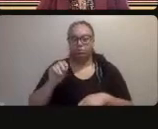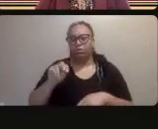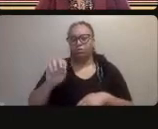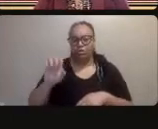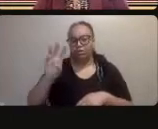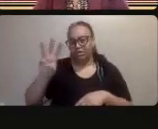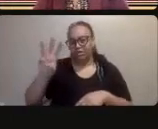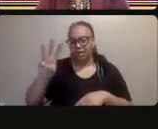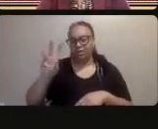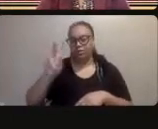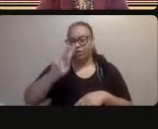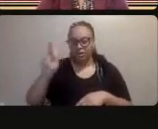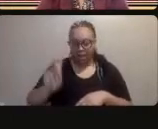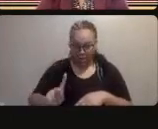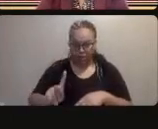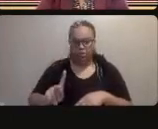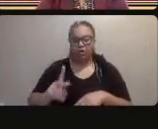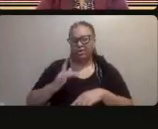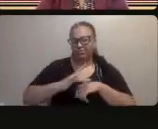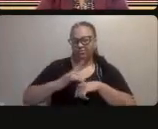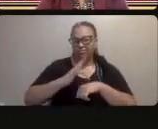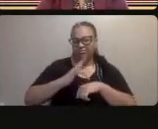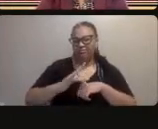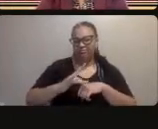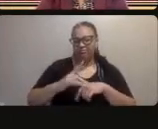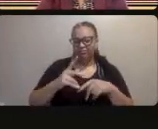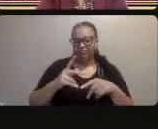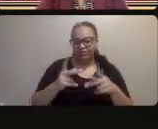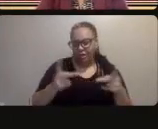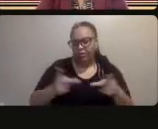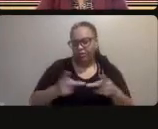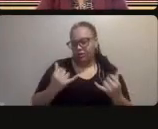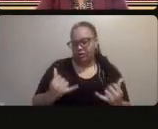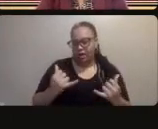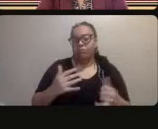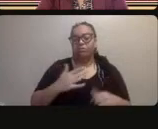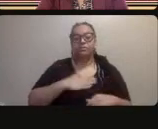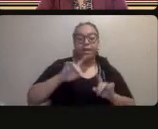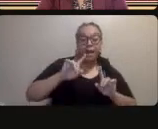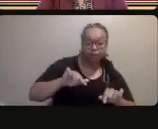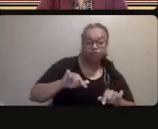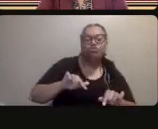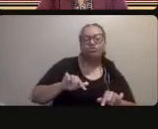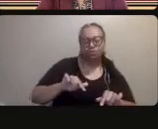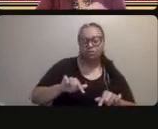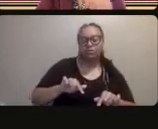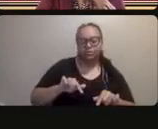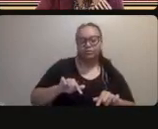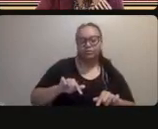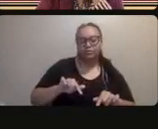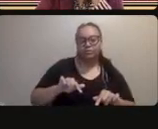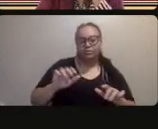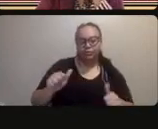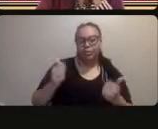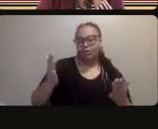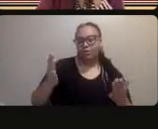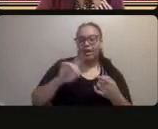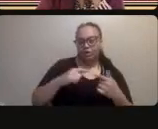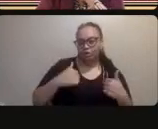THE ZEELAND KAISER BOARD OF